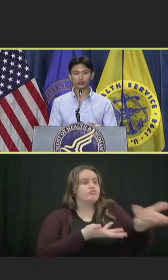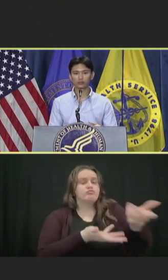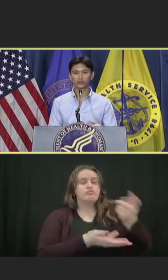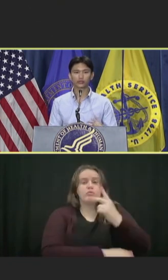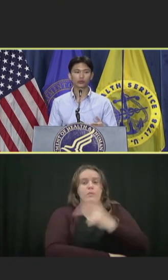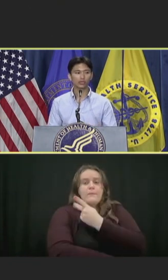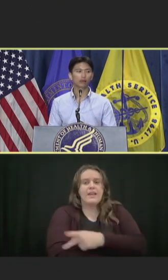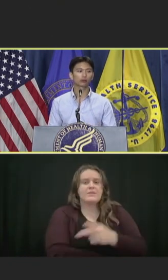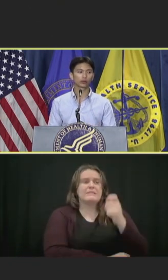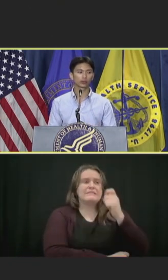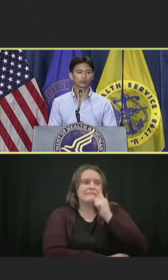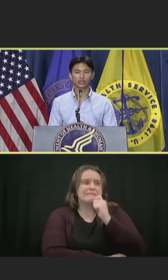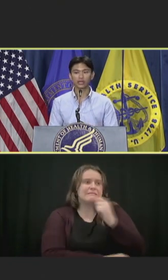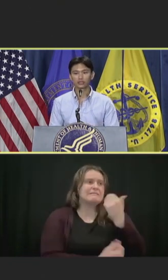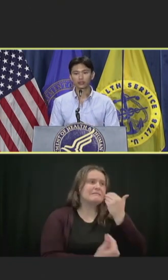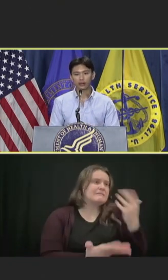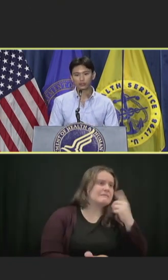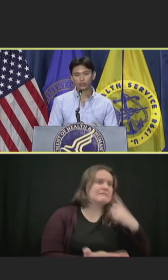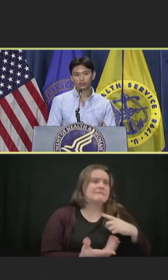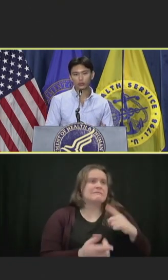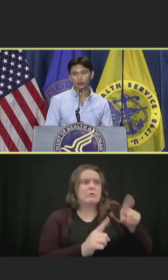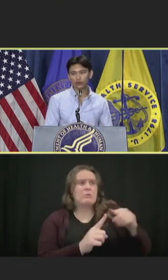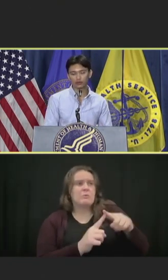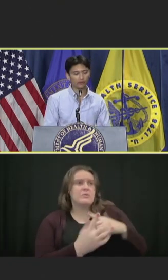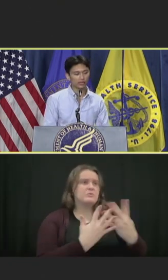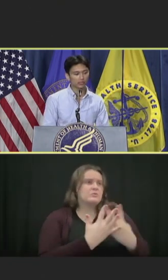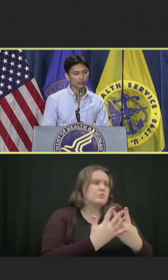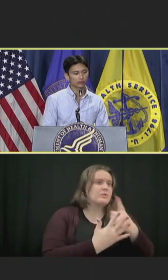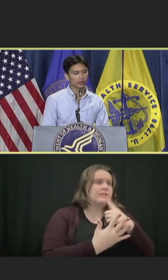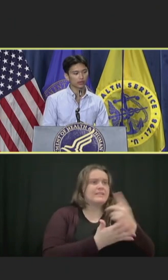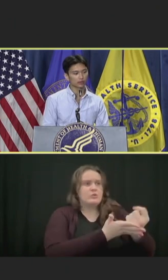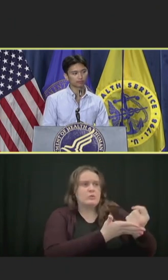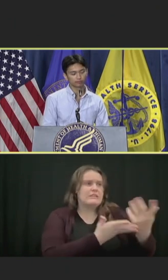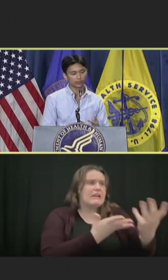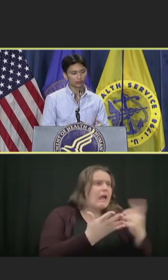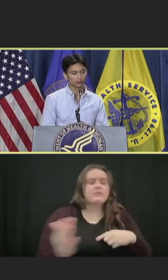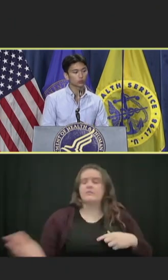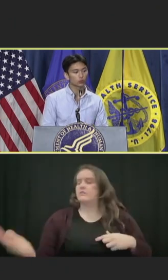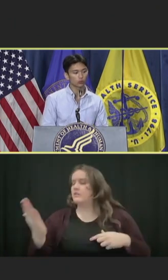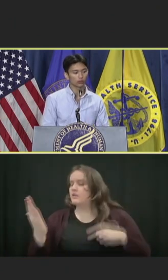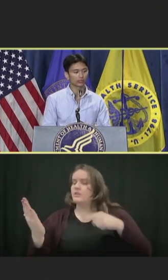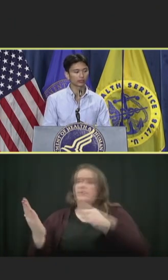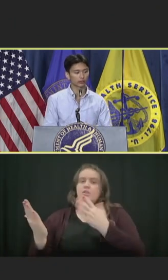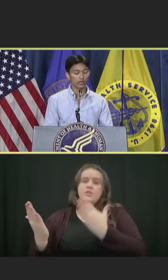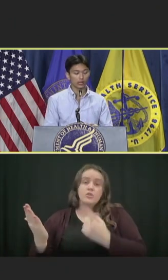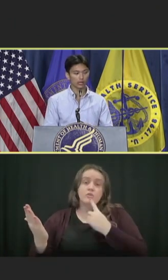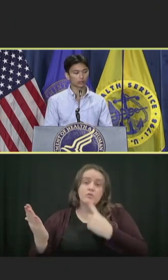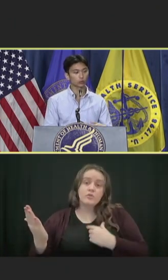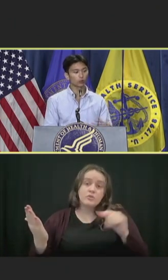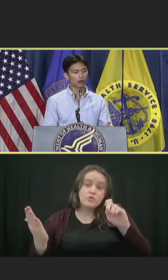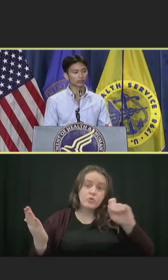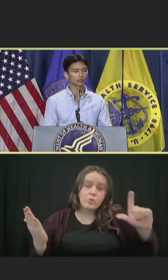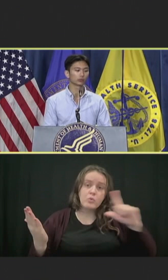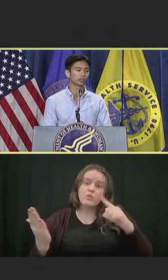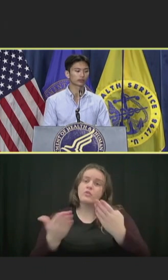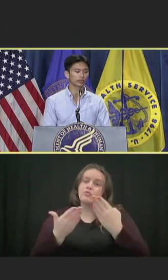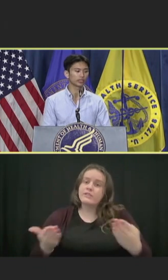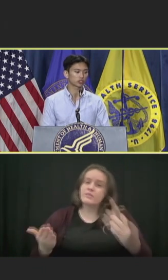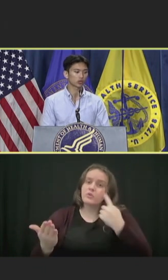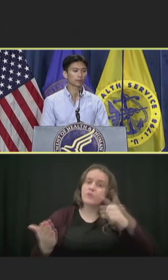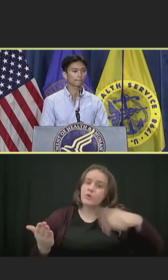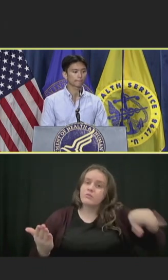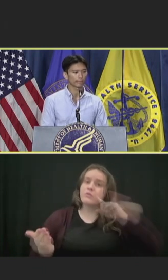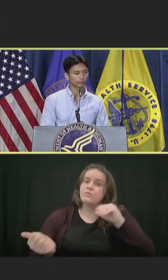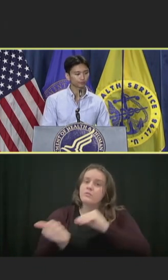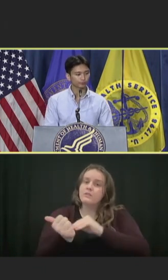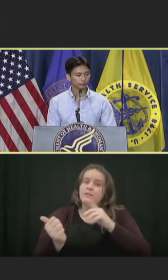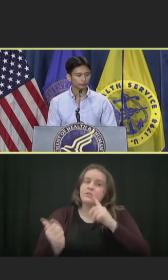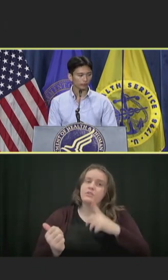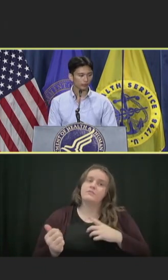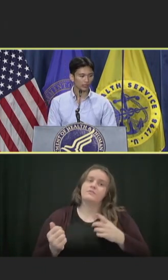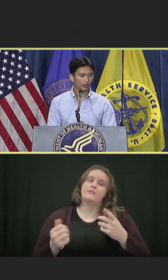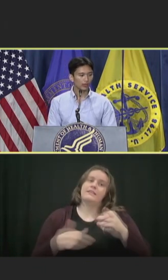or screening algorithms. So, that was also a very effective tool in their toolbox within their EHR.